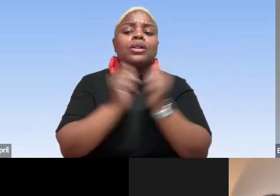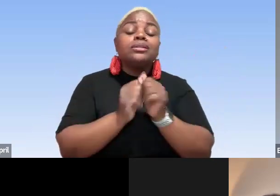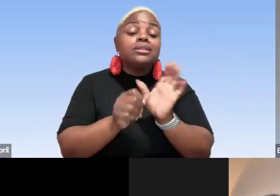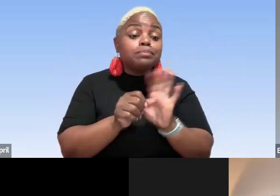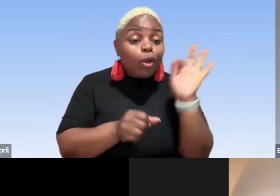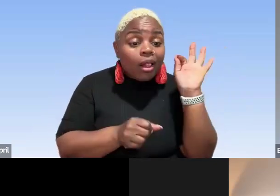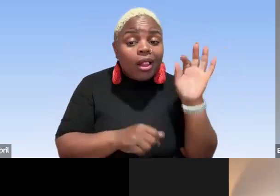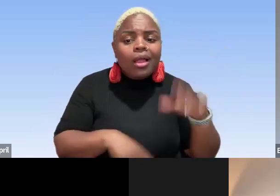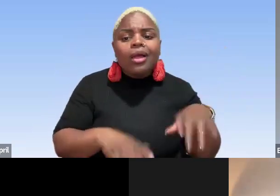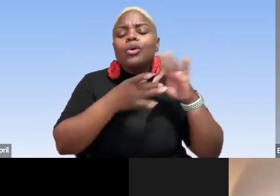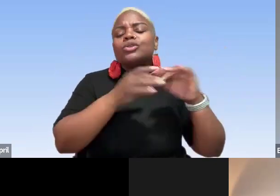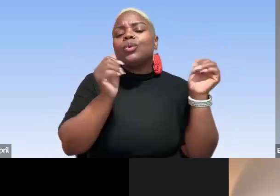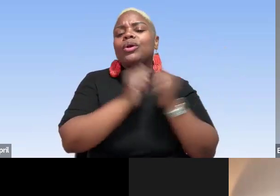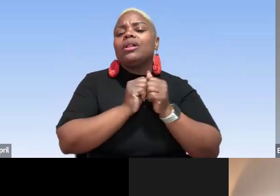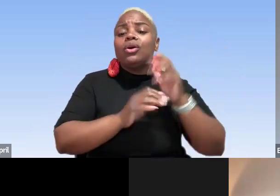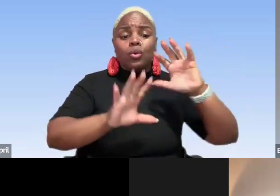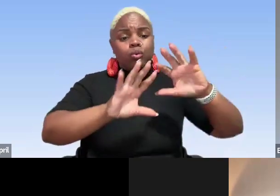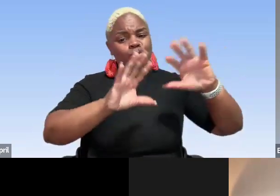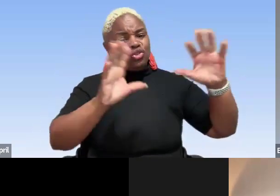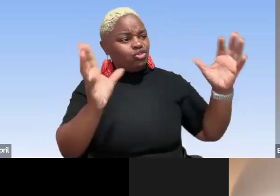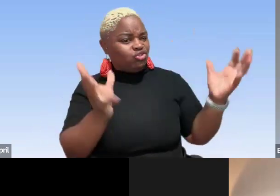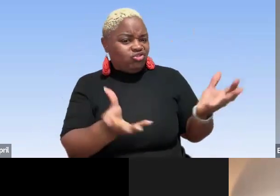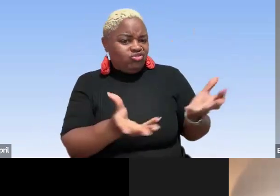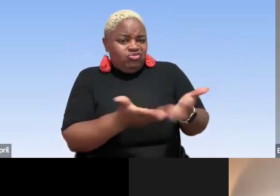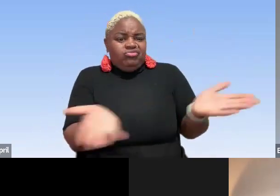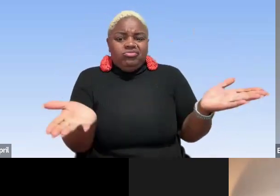our relationship with the world in general. I mean, ableism, when you're disabled,